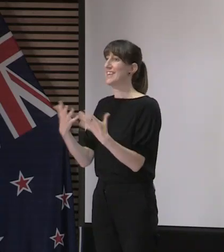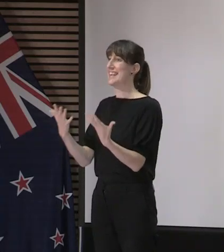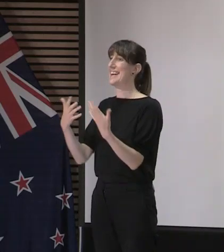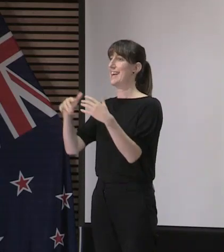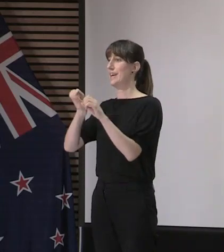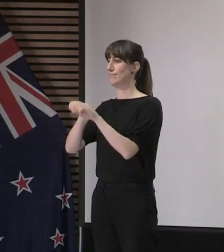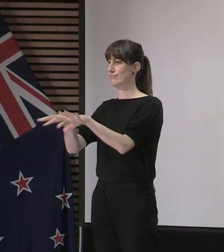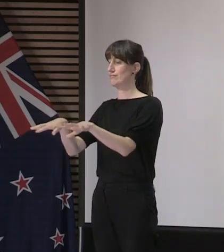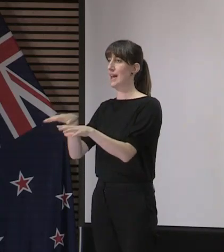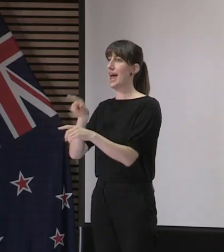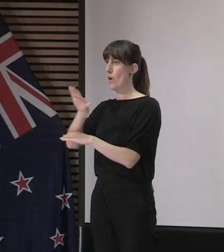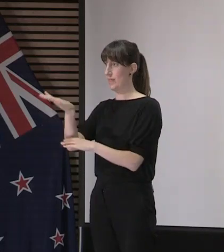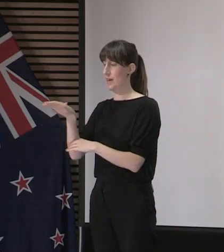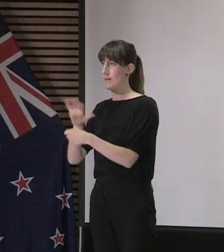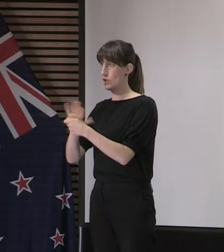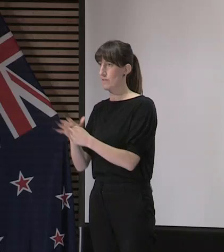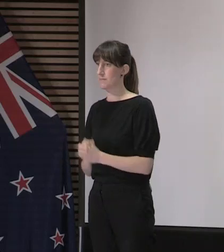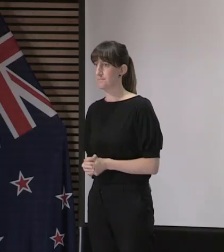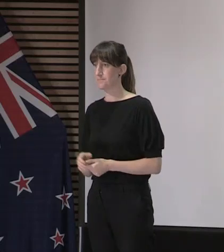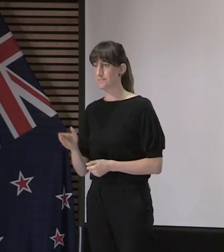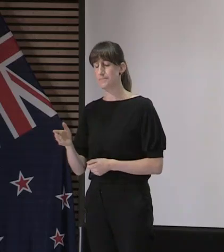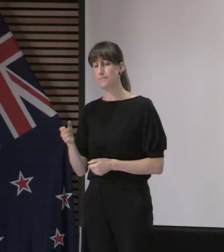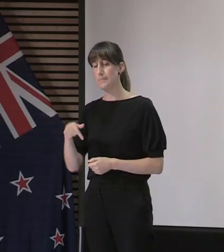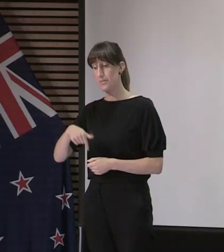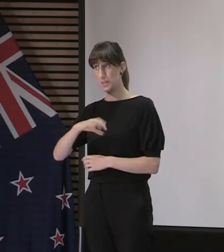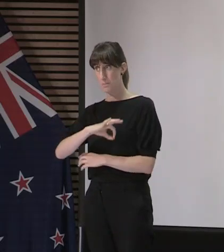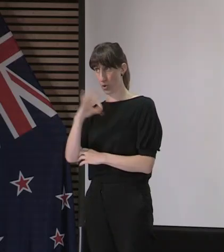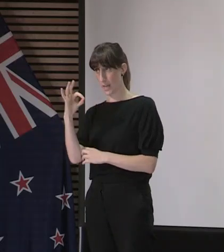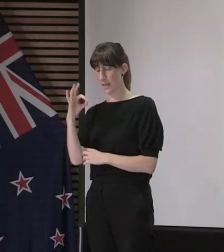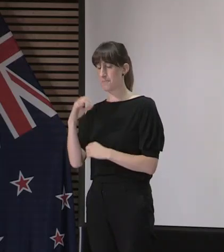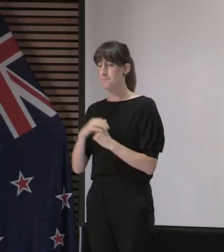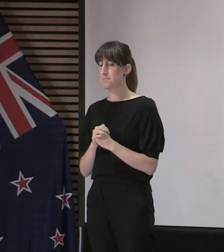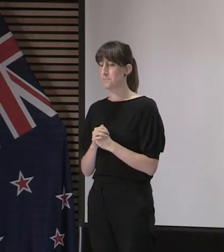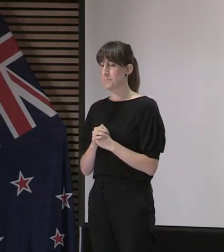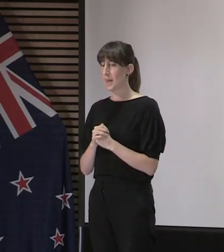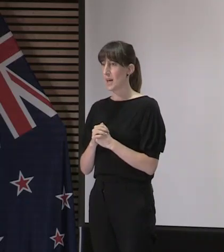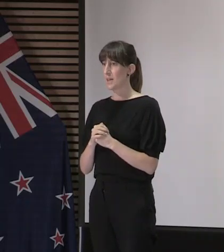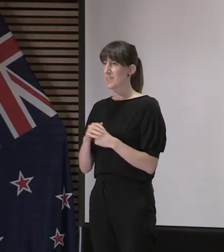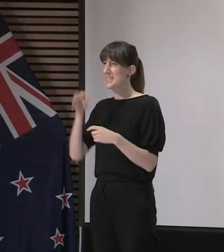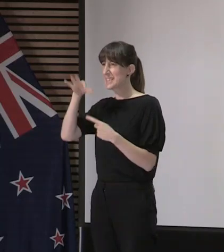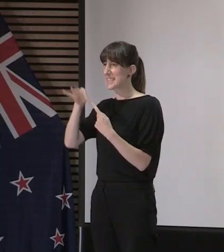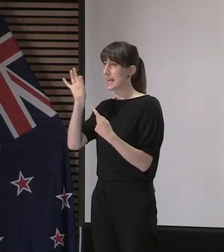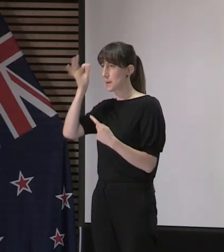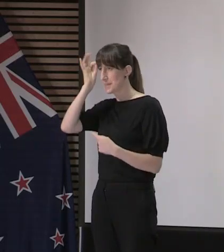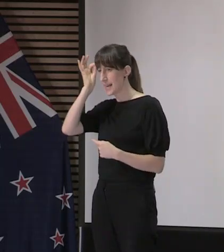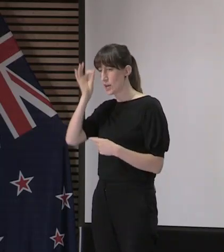and testing of certain populations to identify if there are any cases of COVID-19 out there. This morning, during the